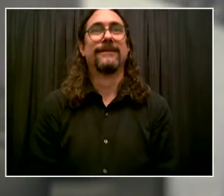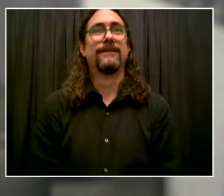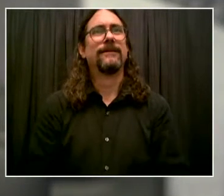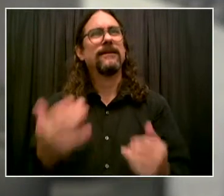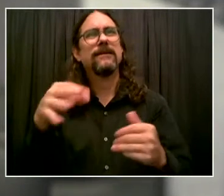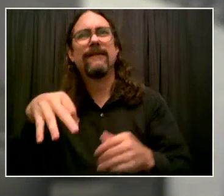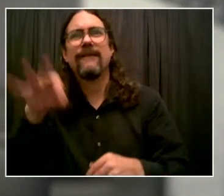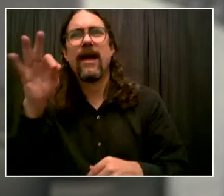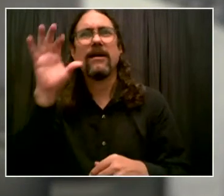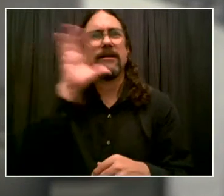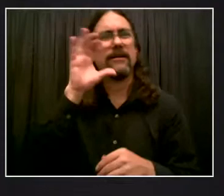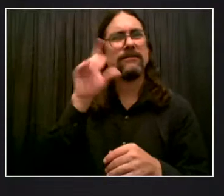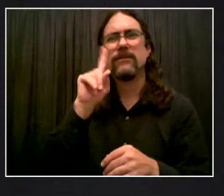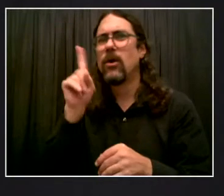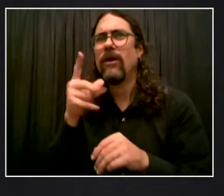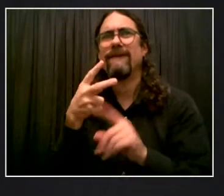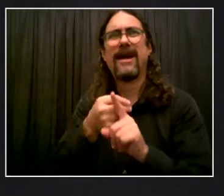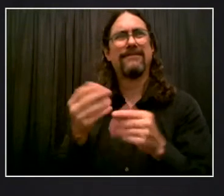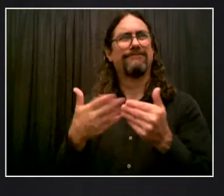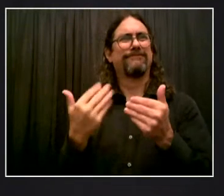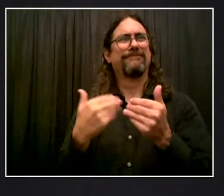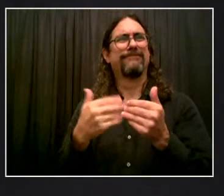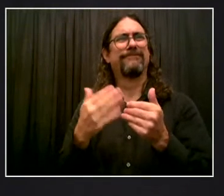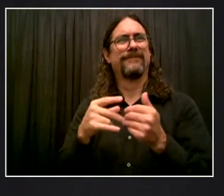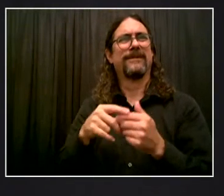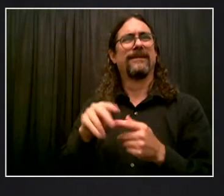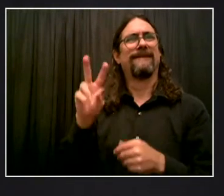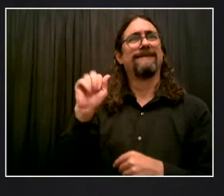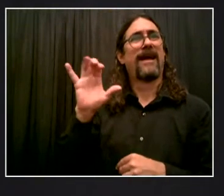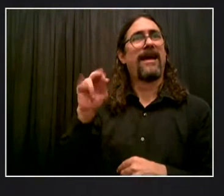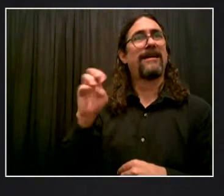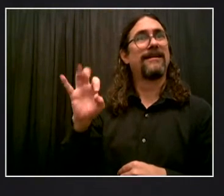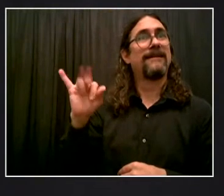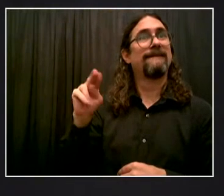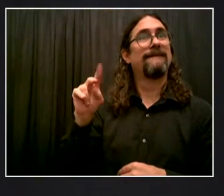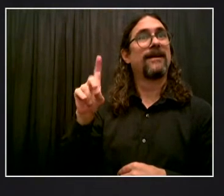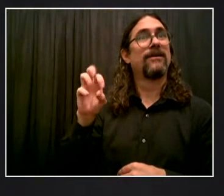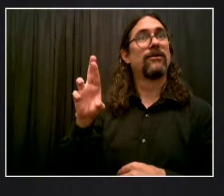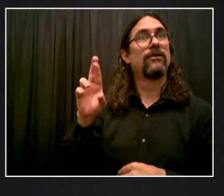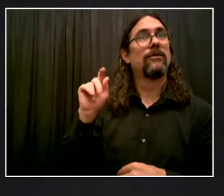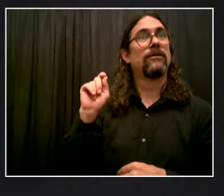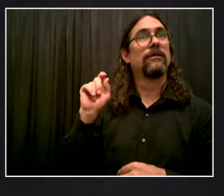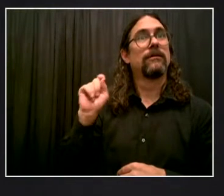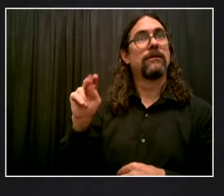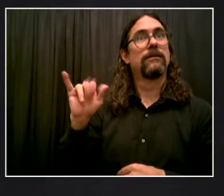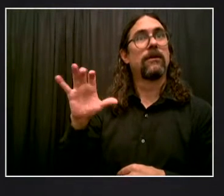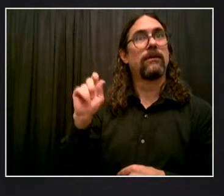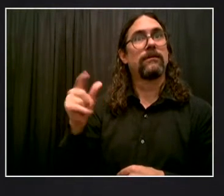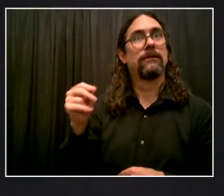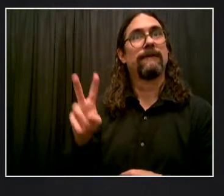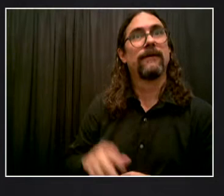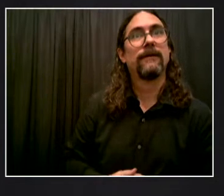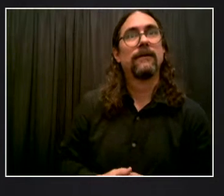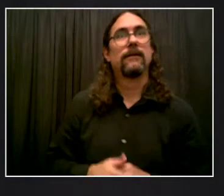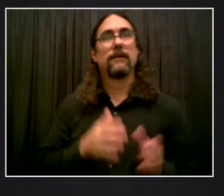OF THE VACCINE. TO FIND A VACCINATIONS